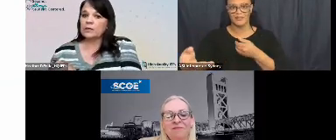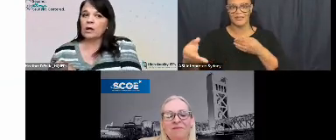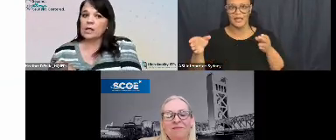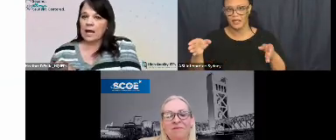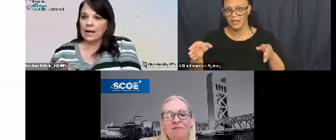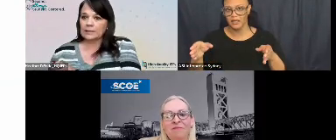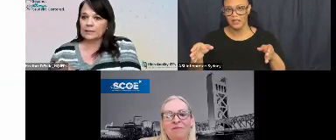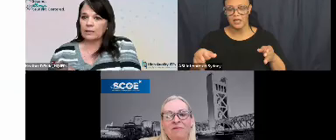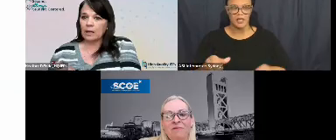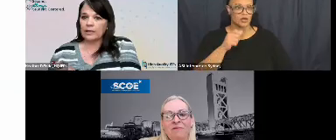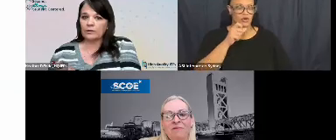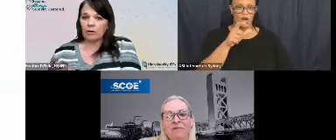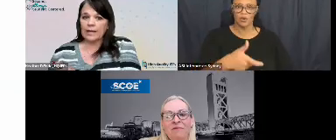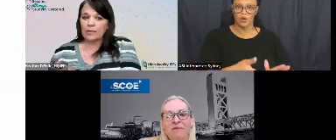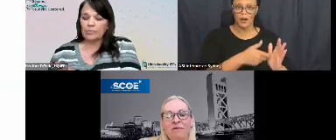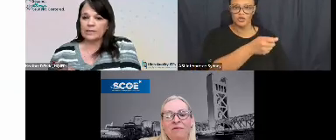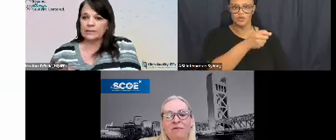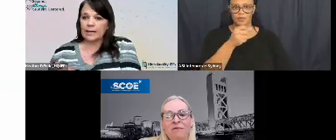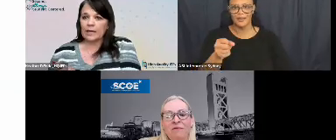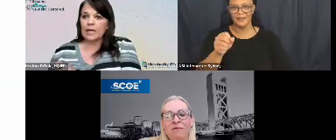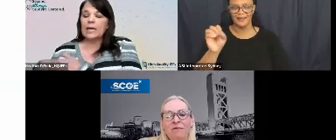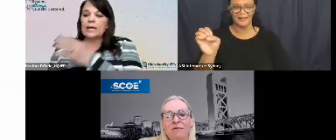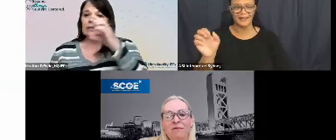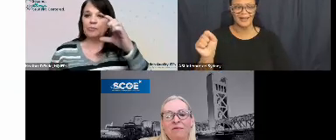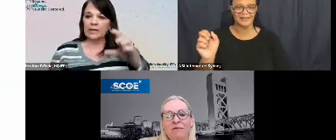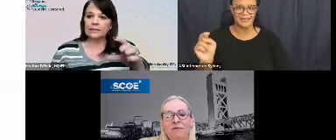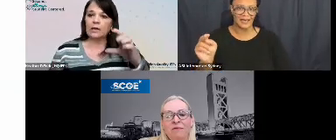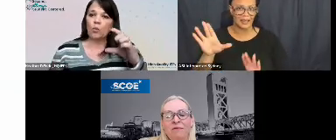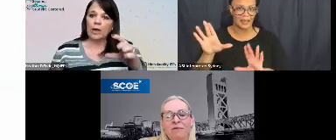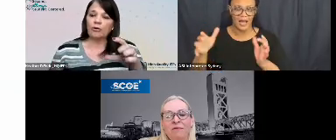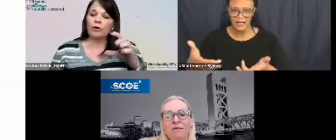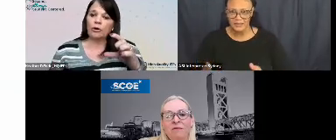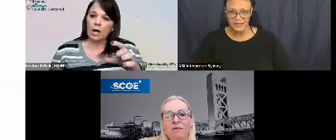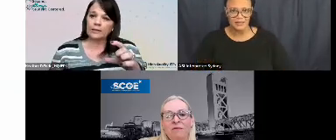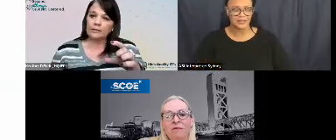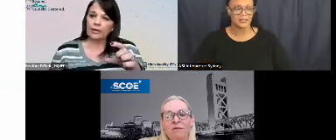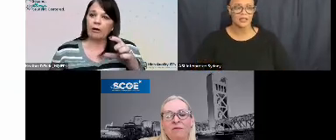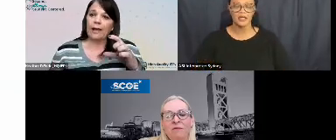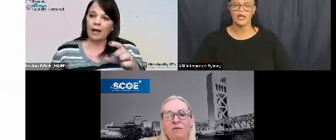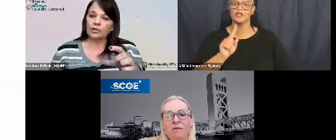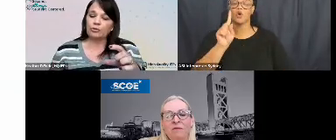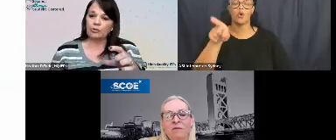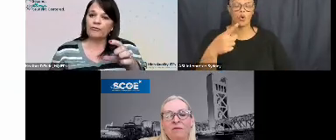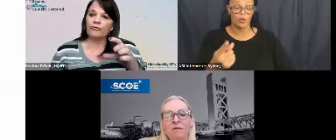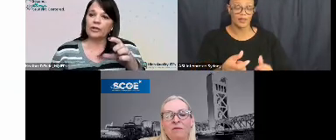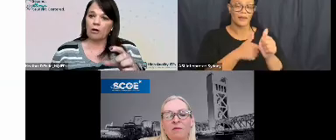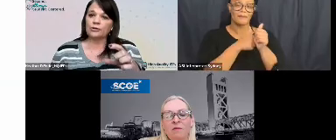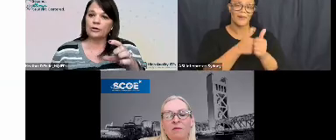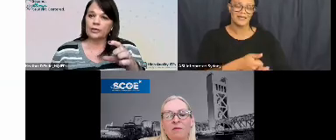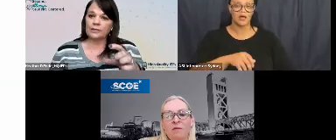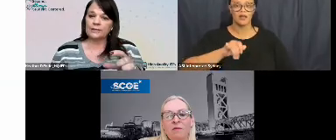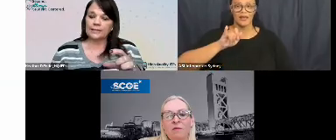needs class in their IEP setting. It's based on whether or not they're eligible for the alternate